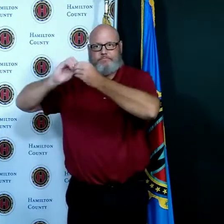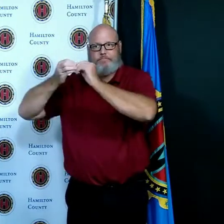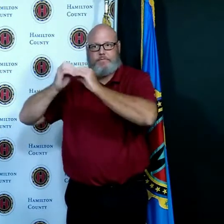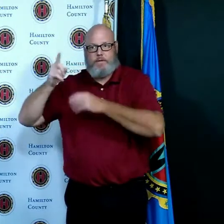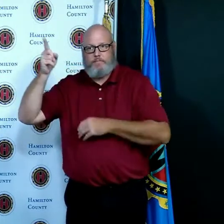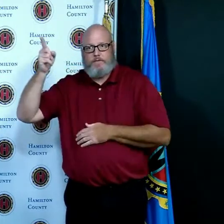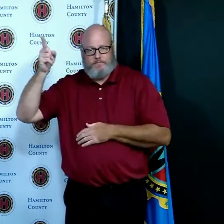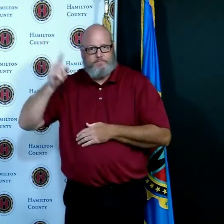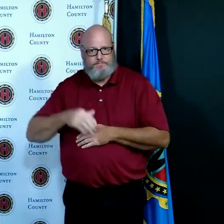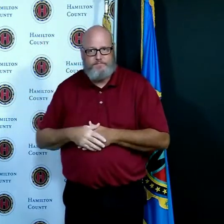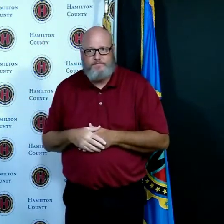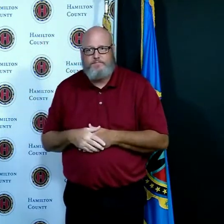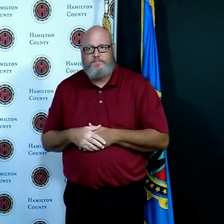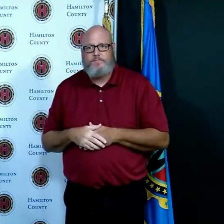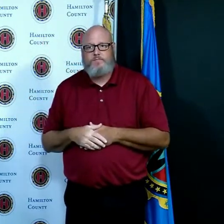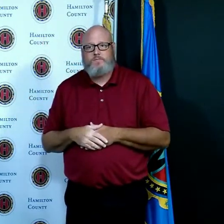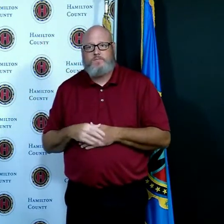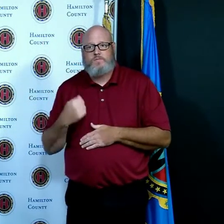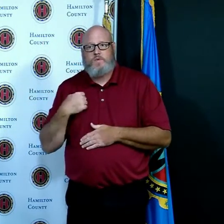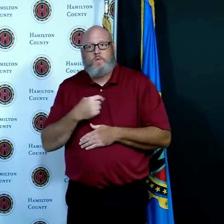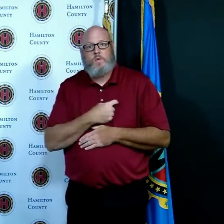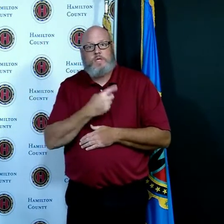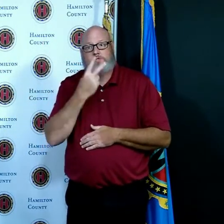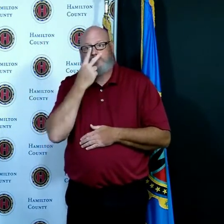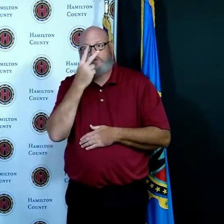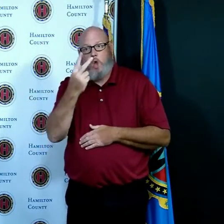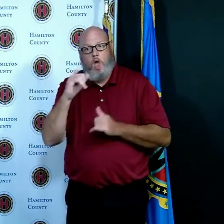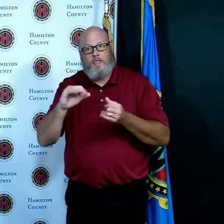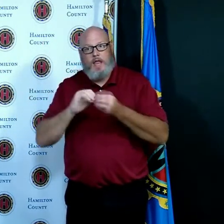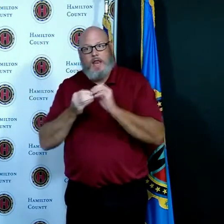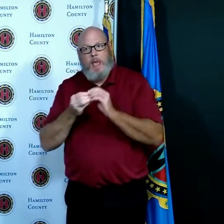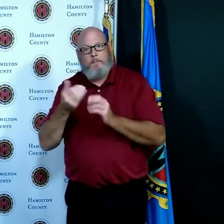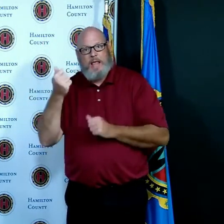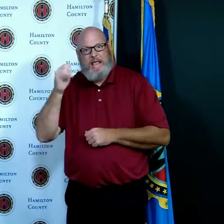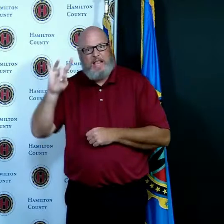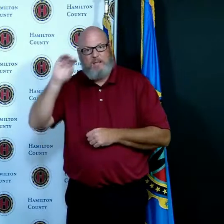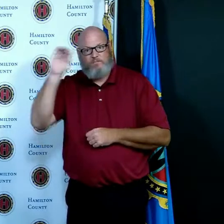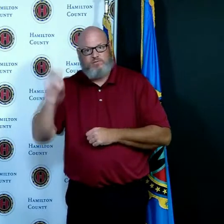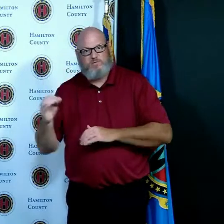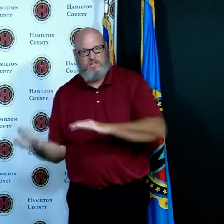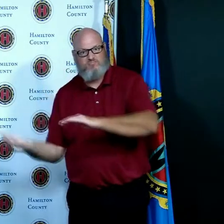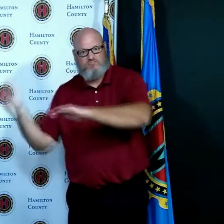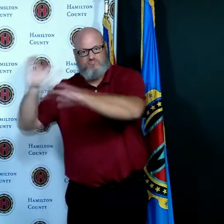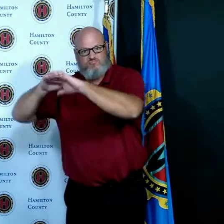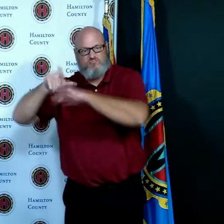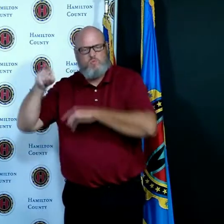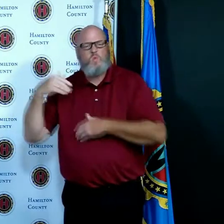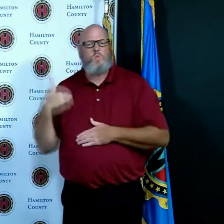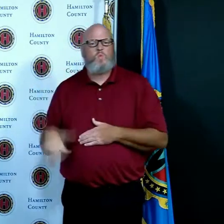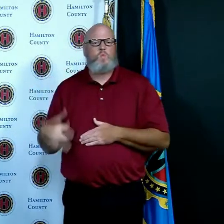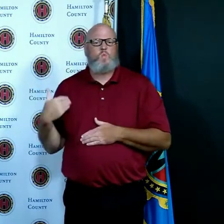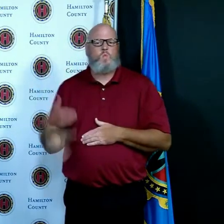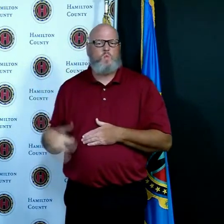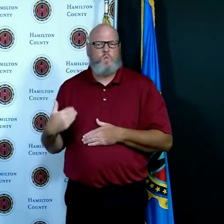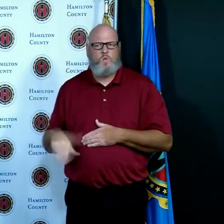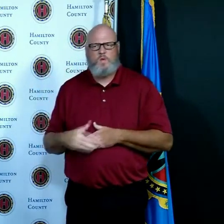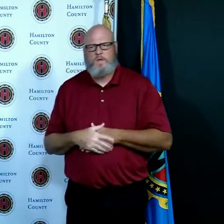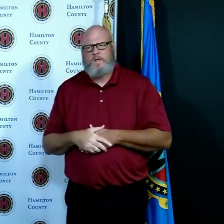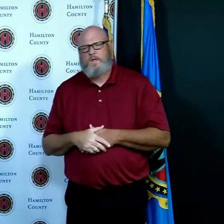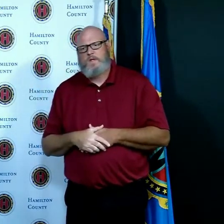rates for tests coming back around 18 percent which is extra high and significantly higher than any other age demographic